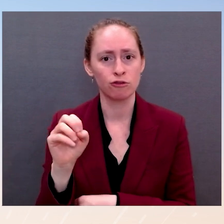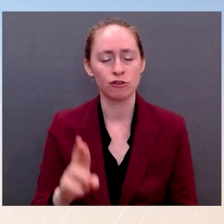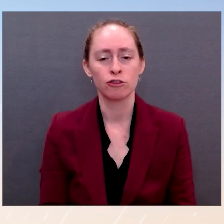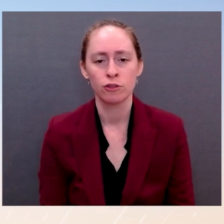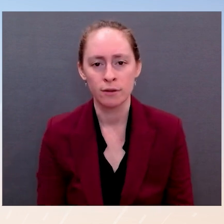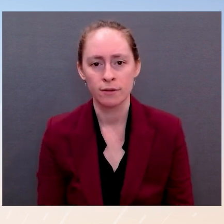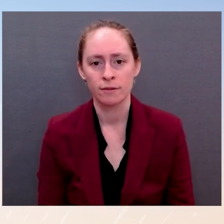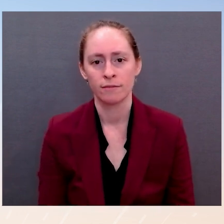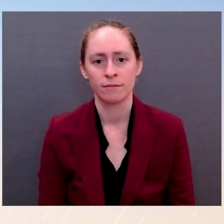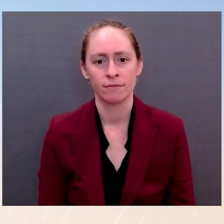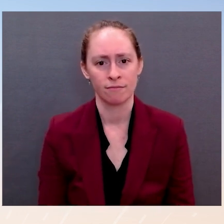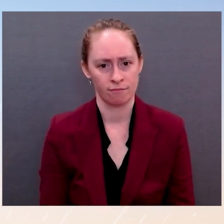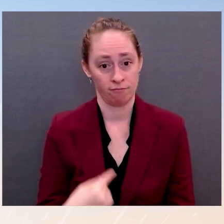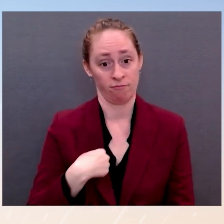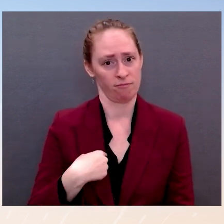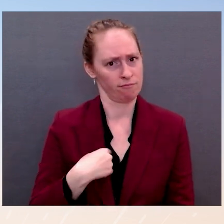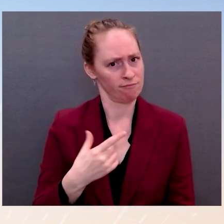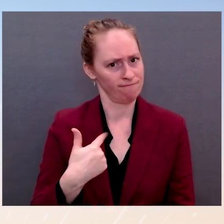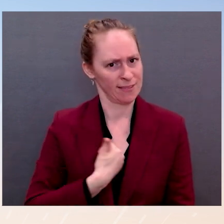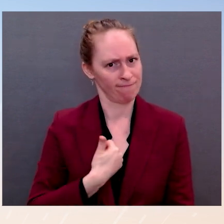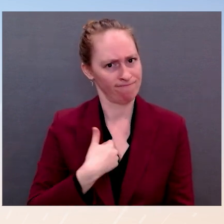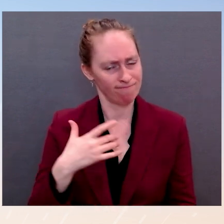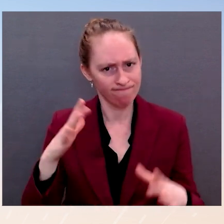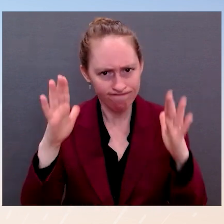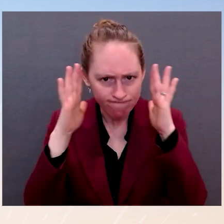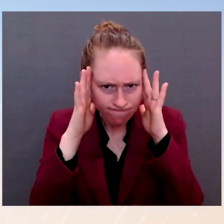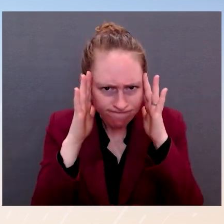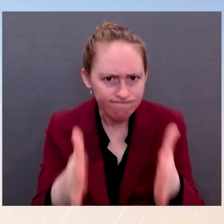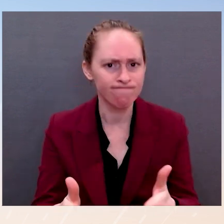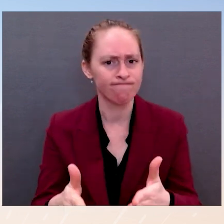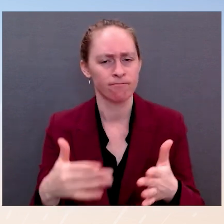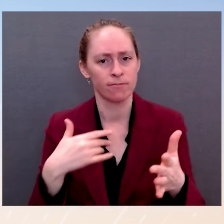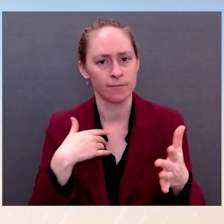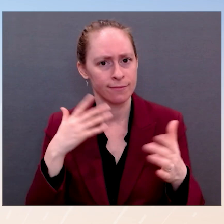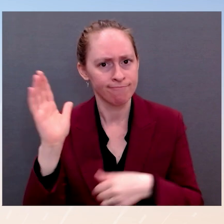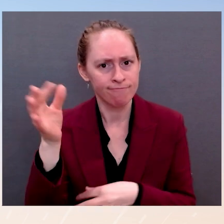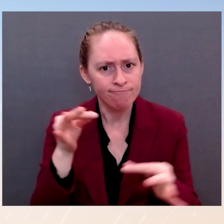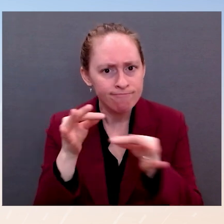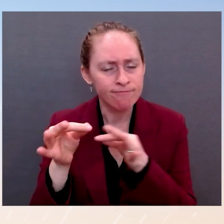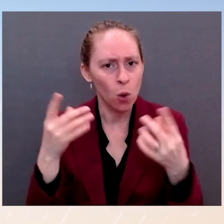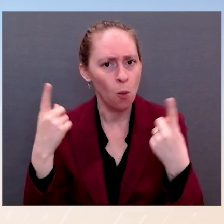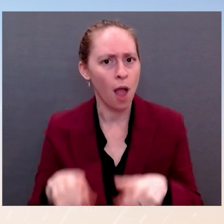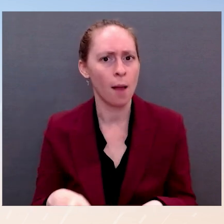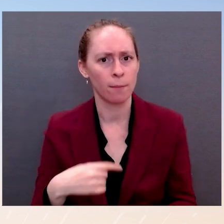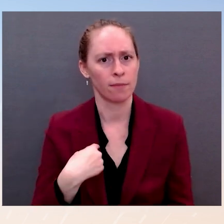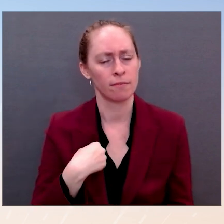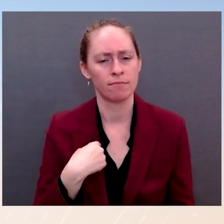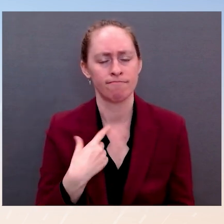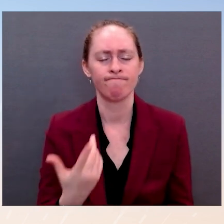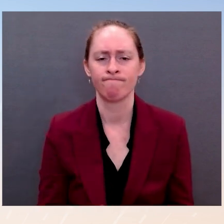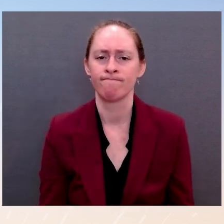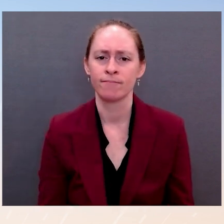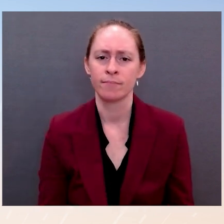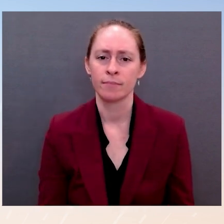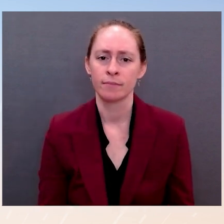is personally invested in this, and I'm grateful to be speaking with you today about my experience, what this administration is committed to do,